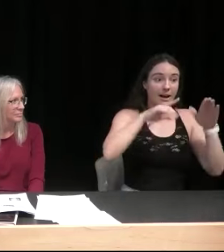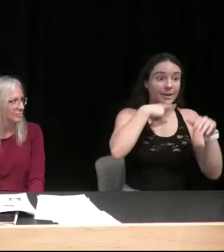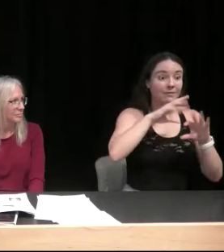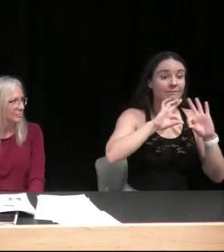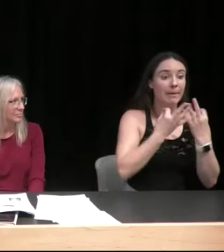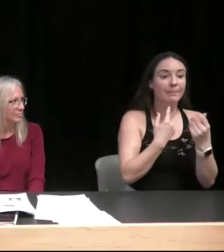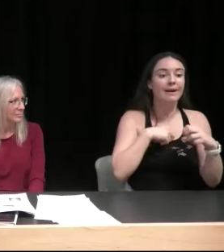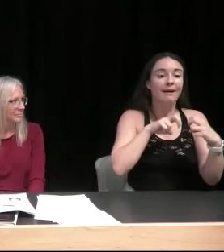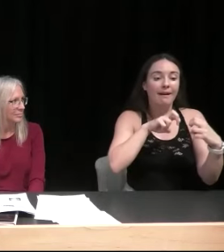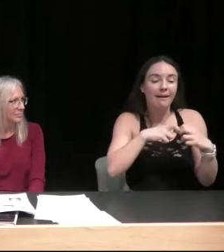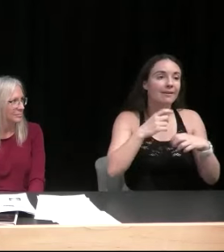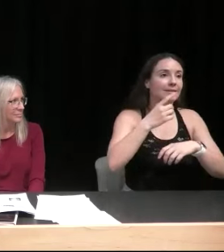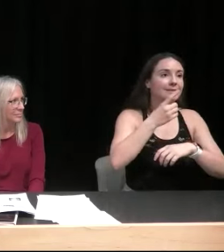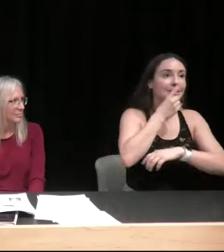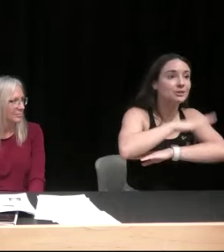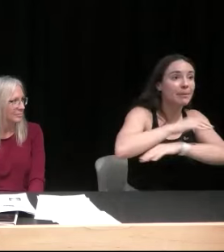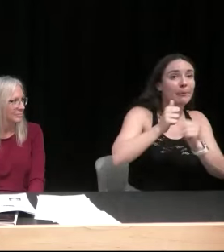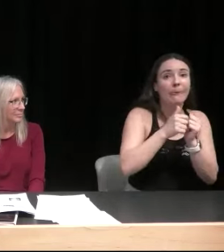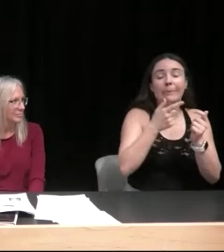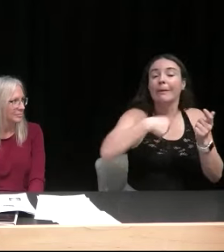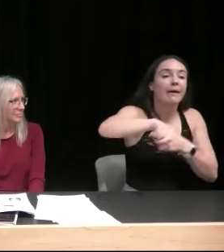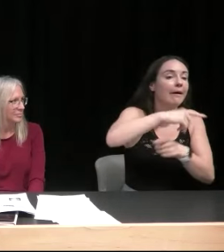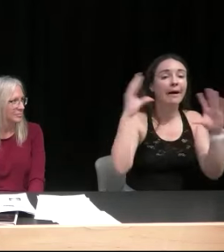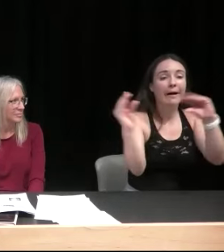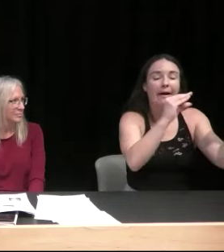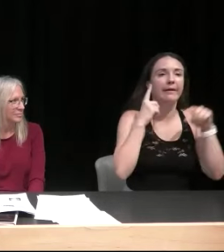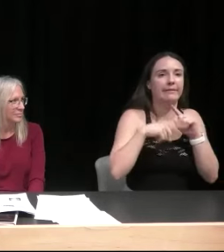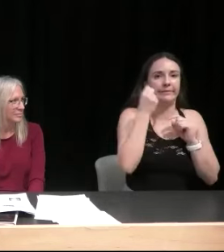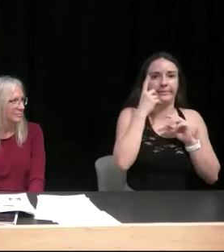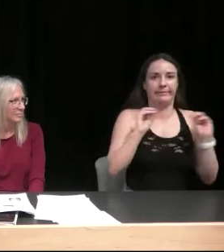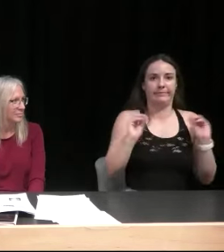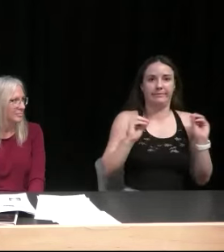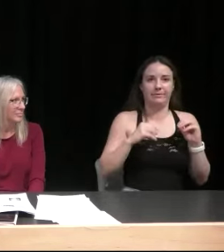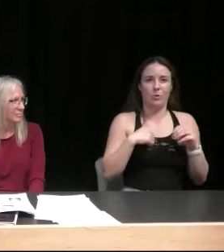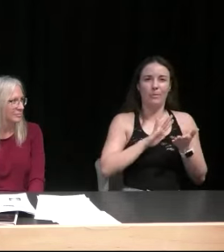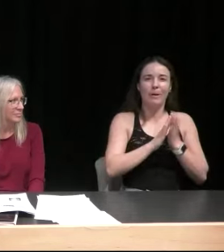duff community so if you grw up with a hearing family if you're at the dinner table with all